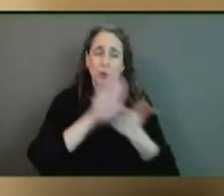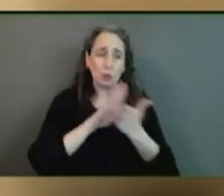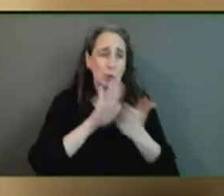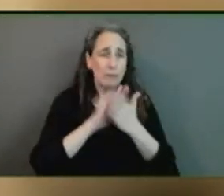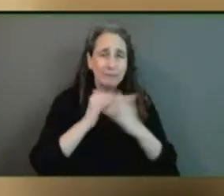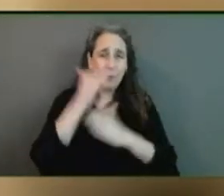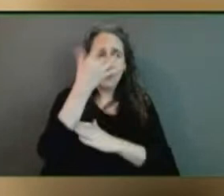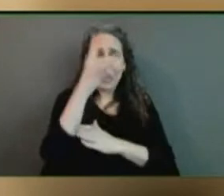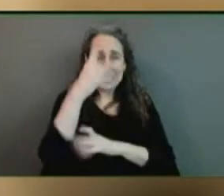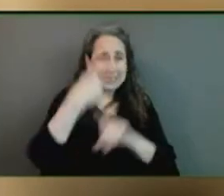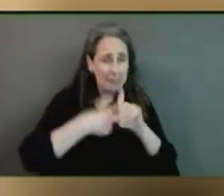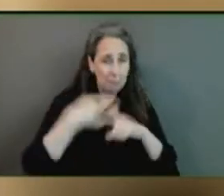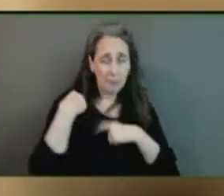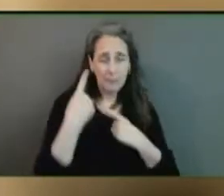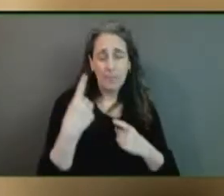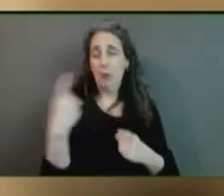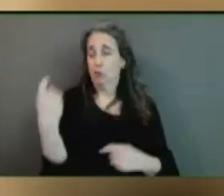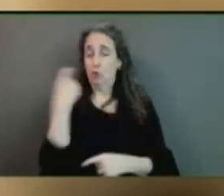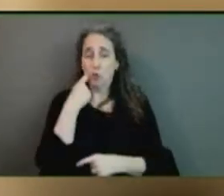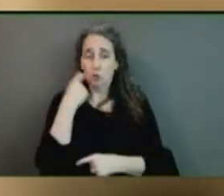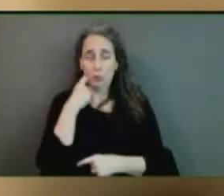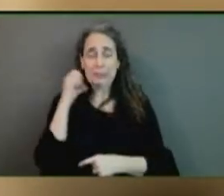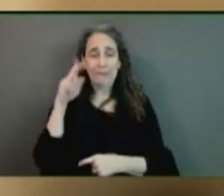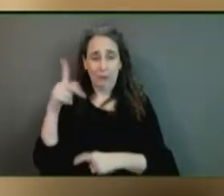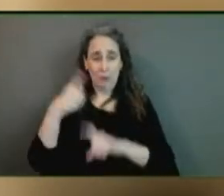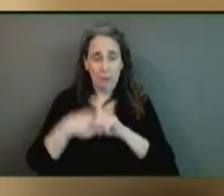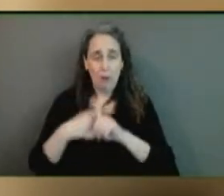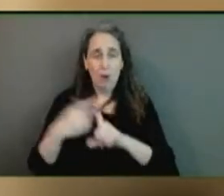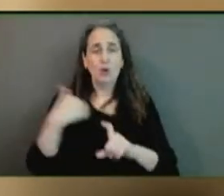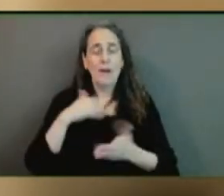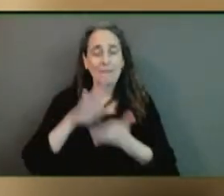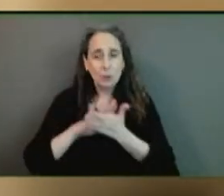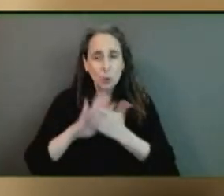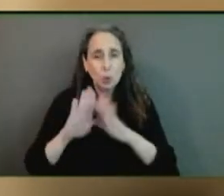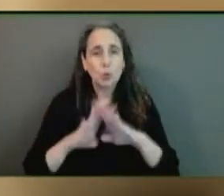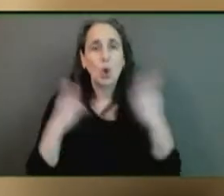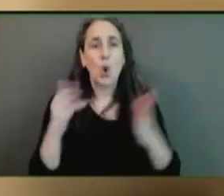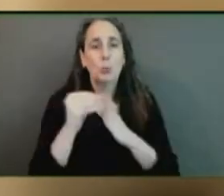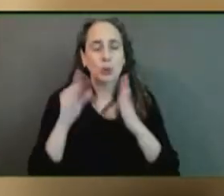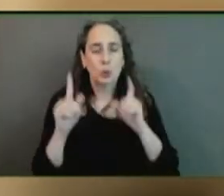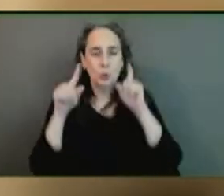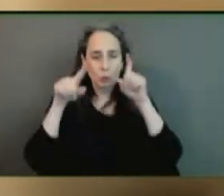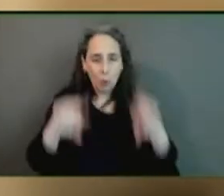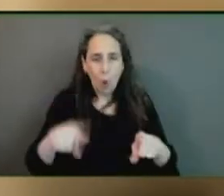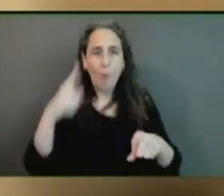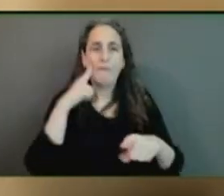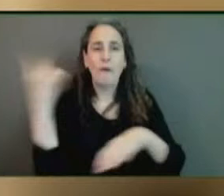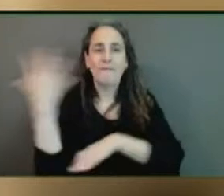out of school for more than 18 months, and so in the last few